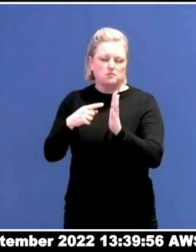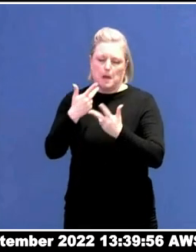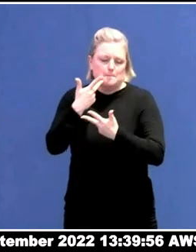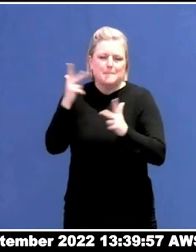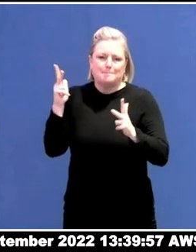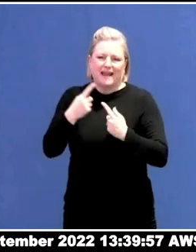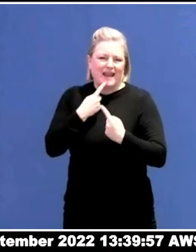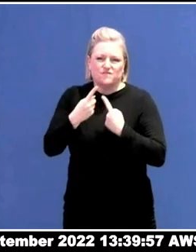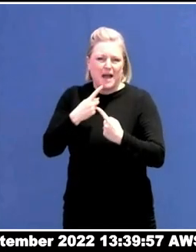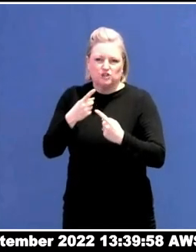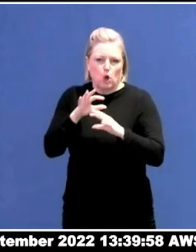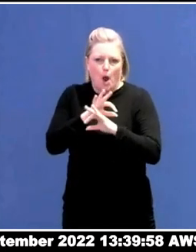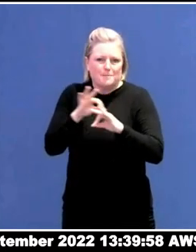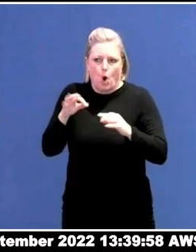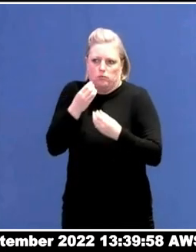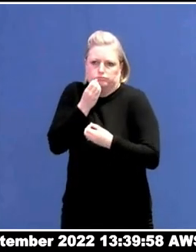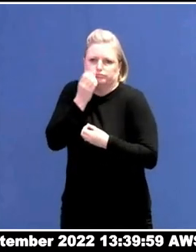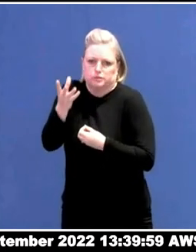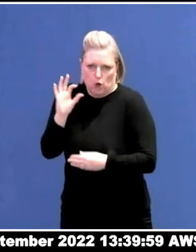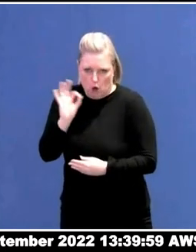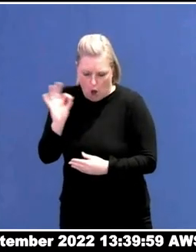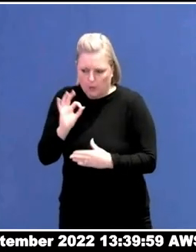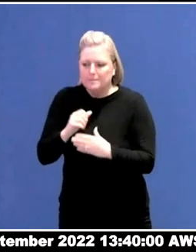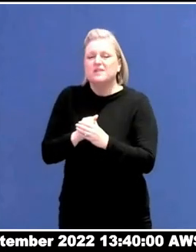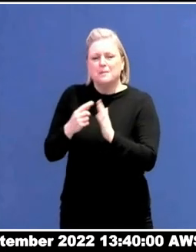the recommendation there was for an independent medical and health oversight